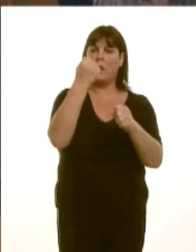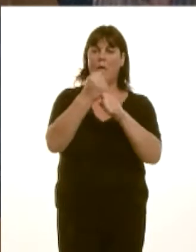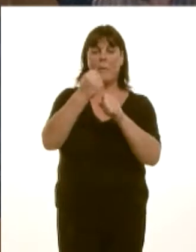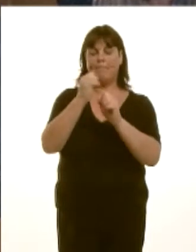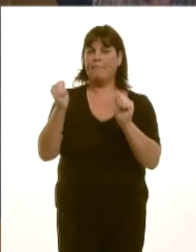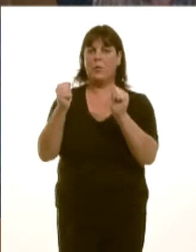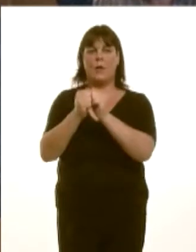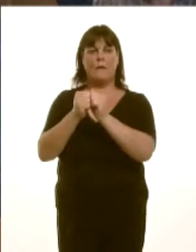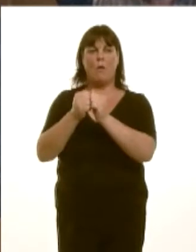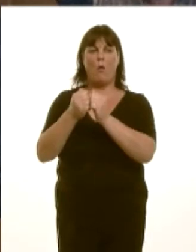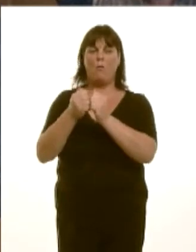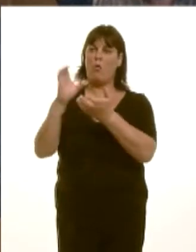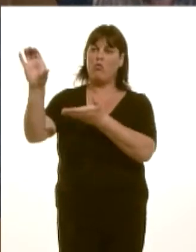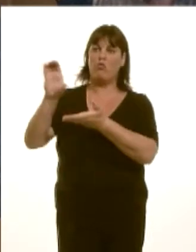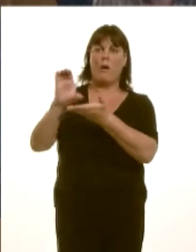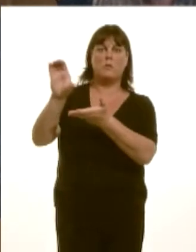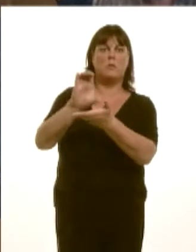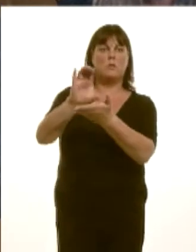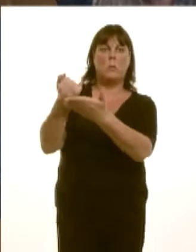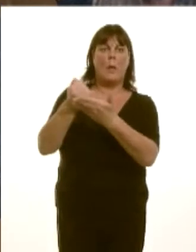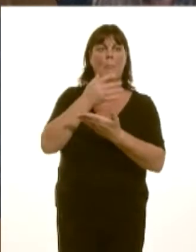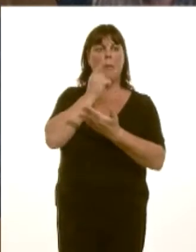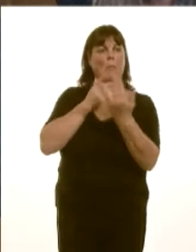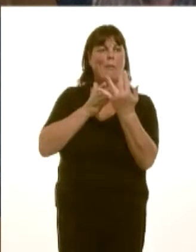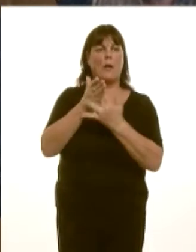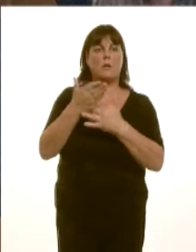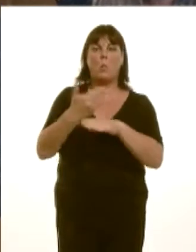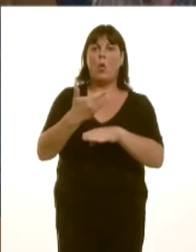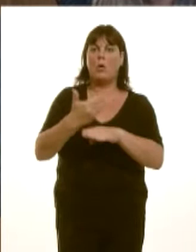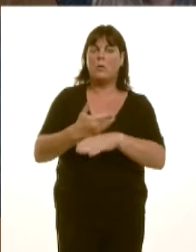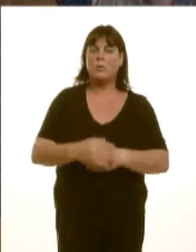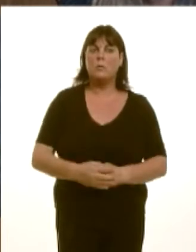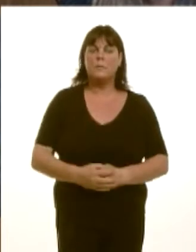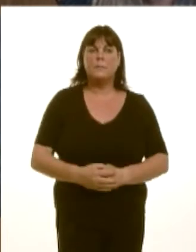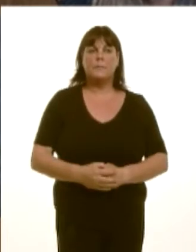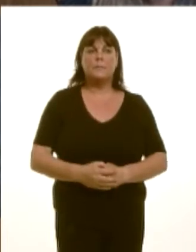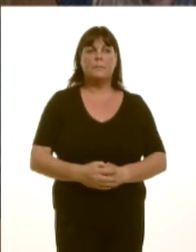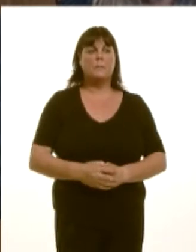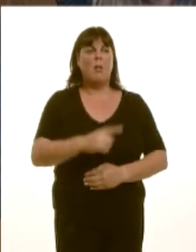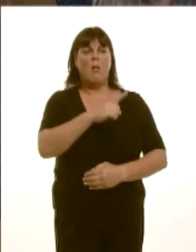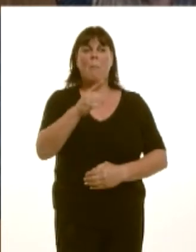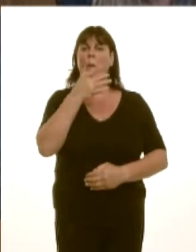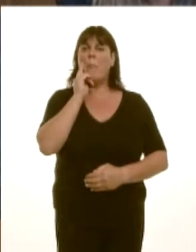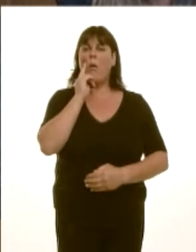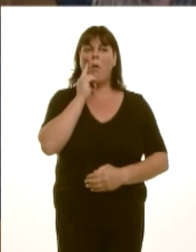has helped an immense number of people to get into work. Certainly, they would not be in that position were it not for the support that has been